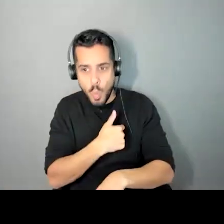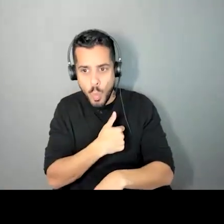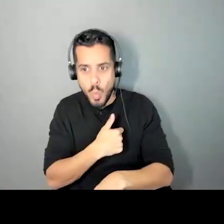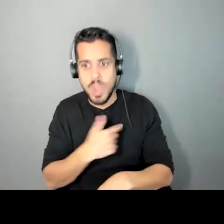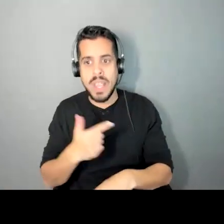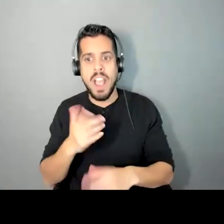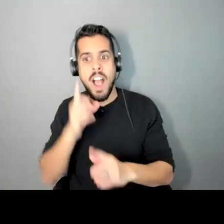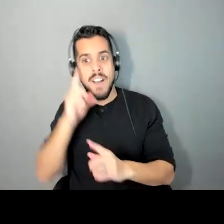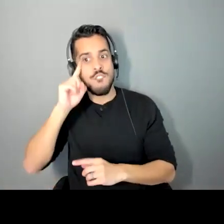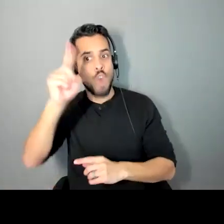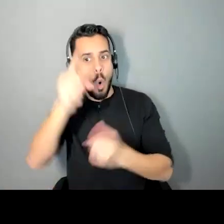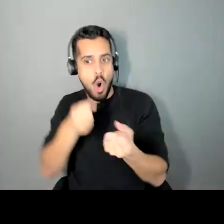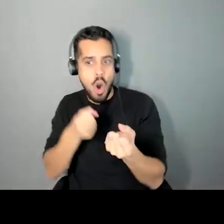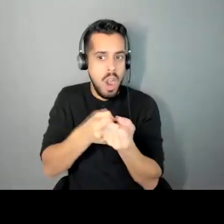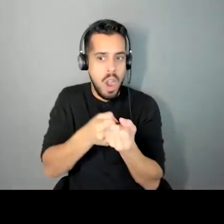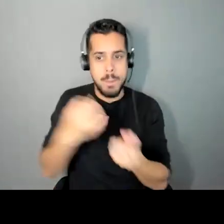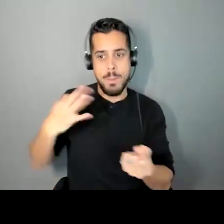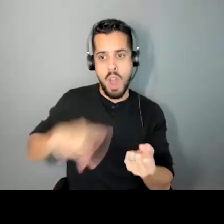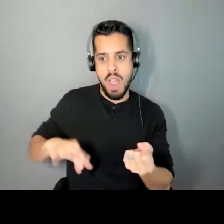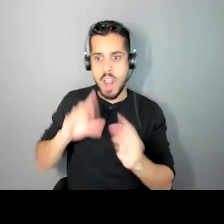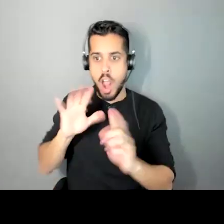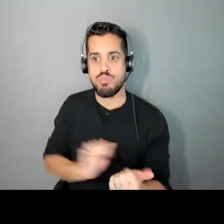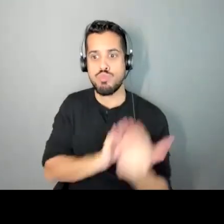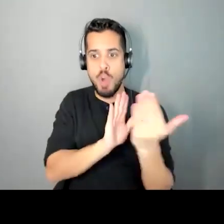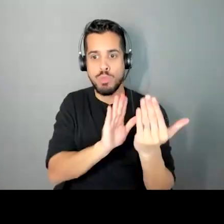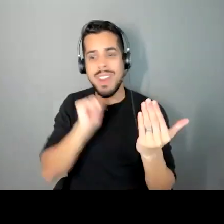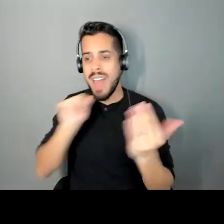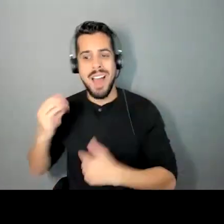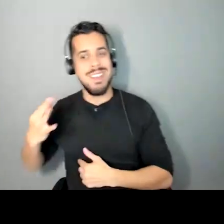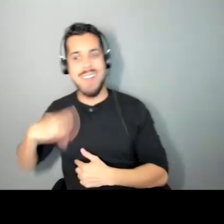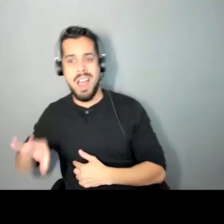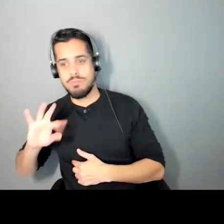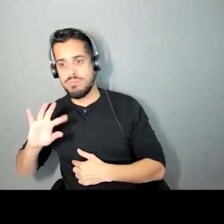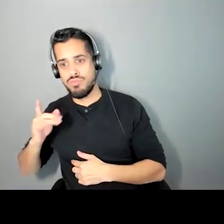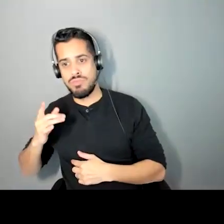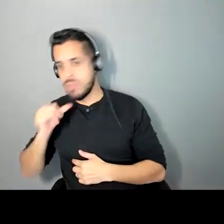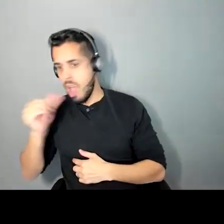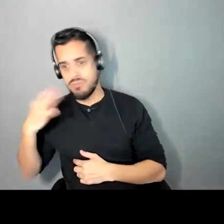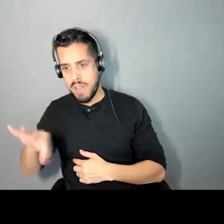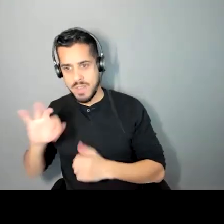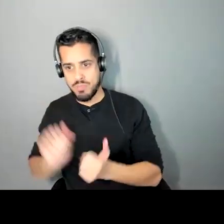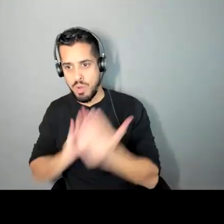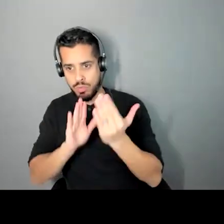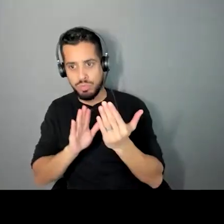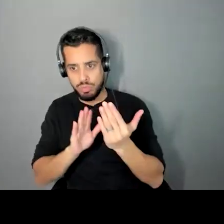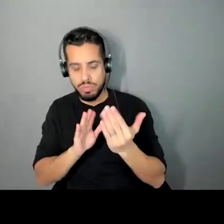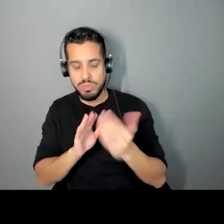not a non-profit approach. So that's what surprises people. And then quite honestly, another thing that I get all the time is